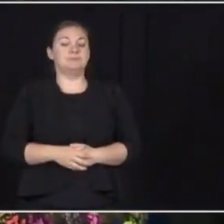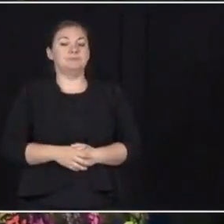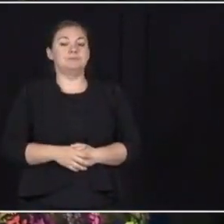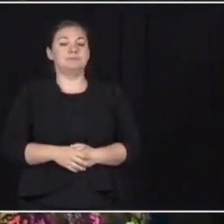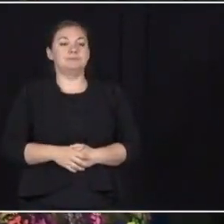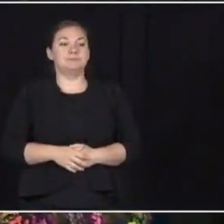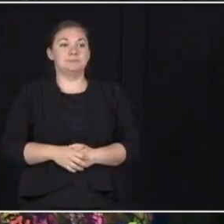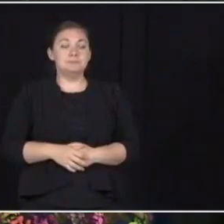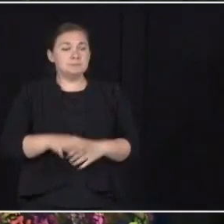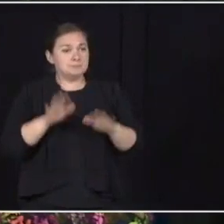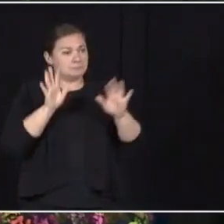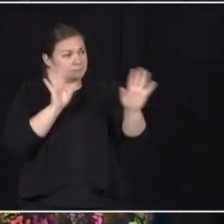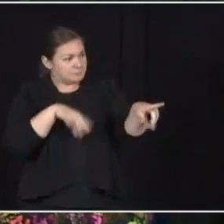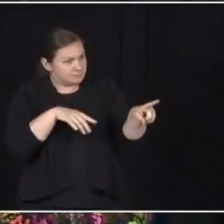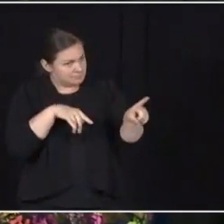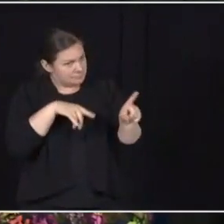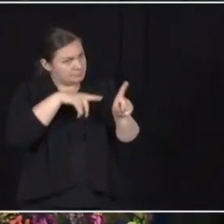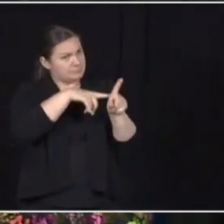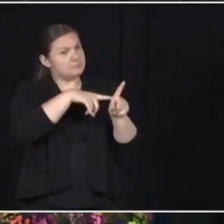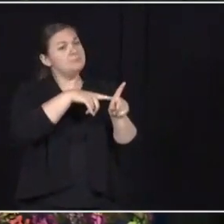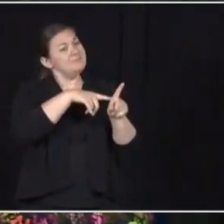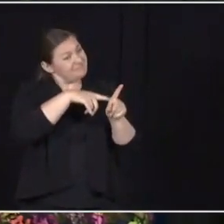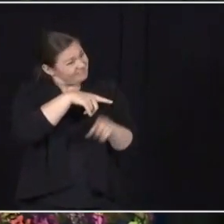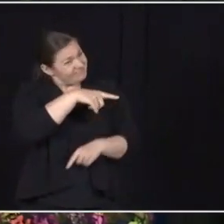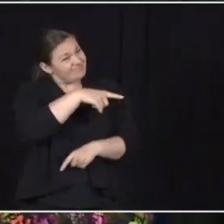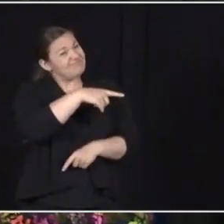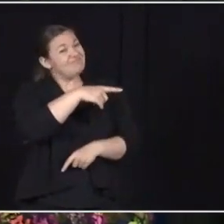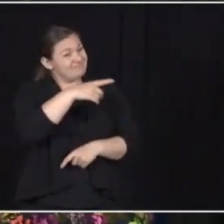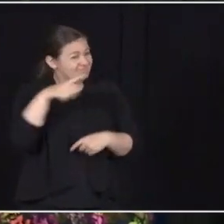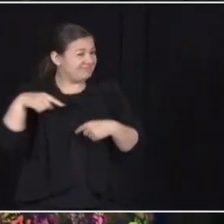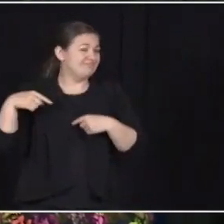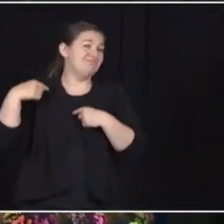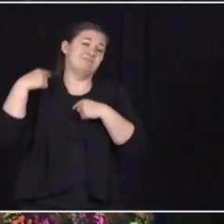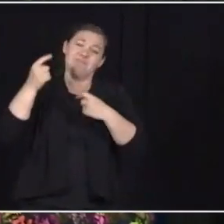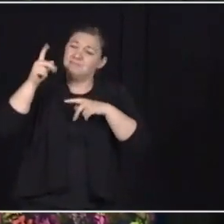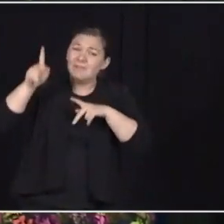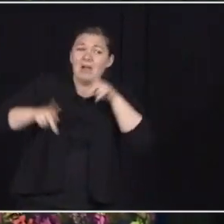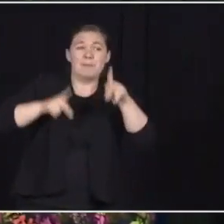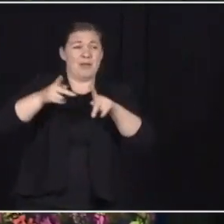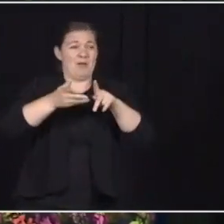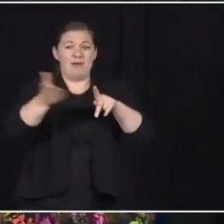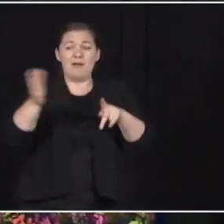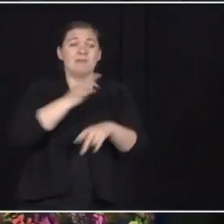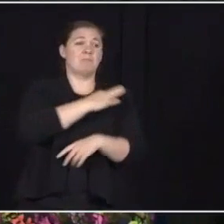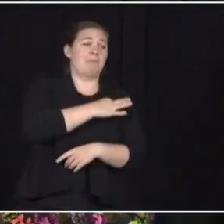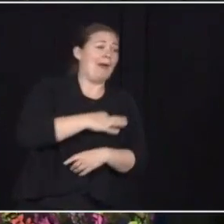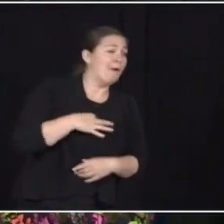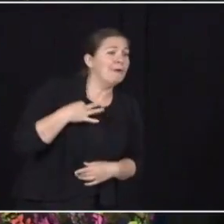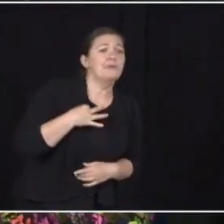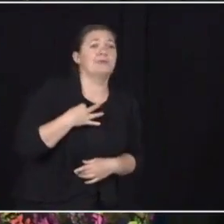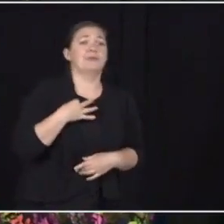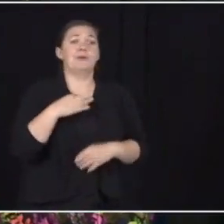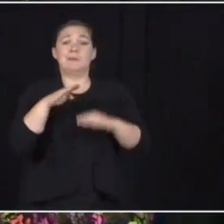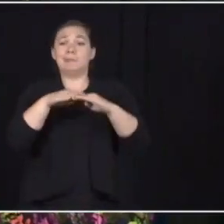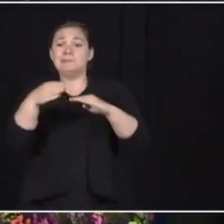Is question cousin Brian from the Toronto Sun. Premier forward, you have received some very public pushback in the past from mayors